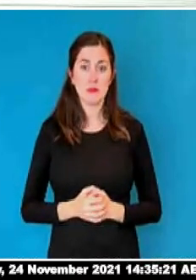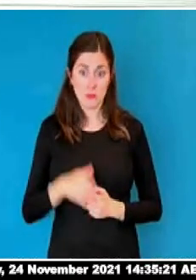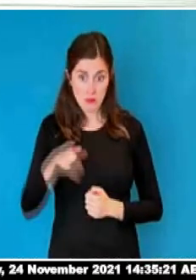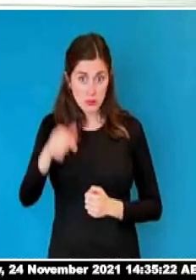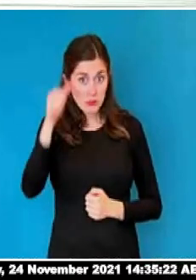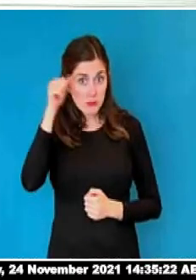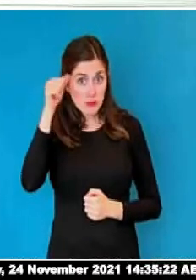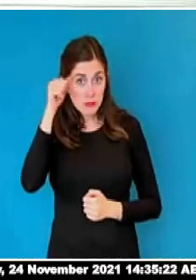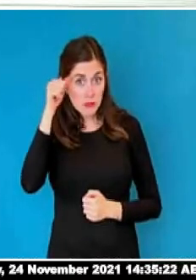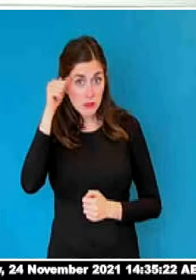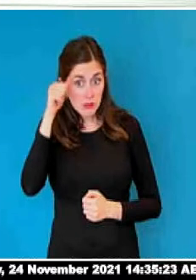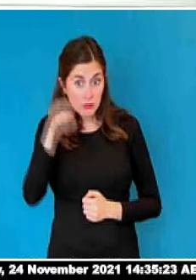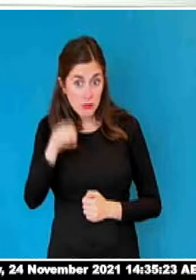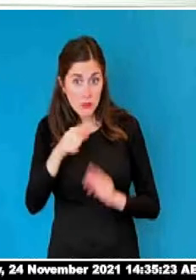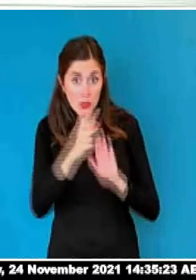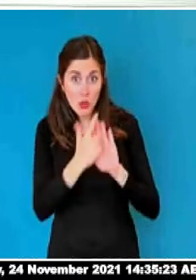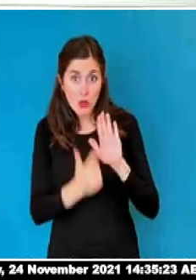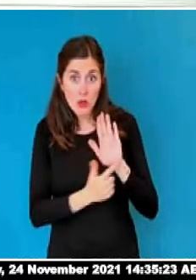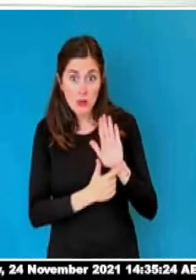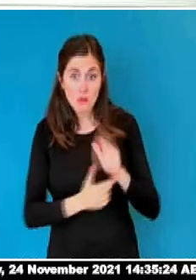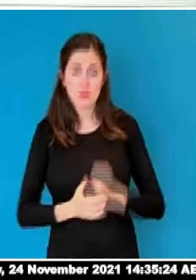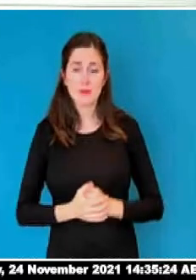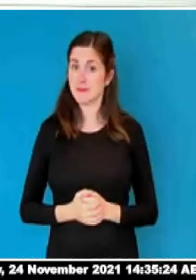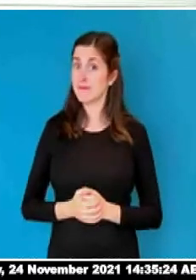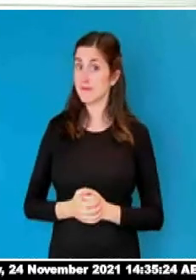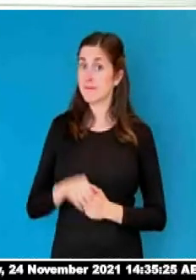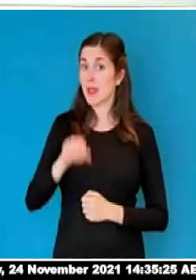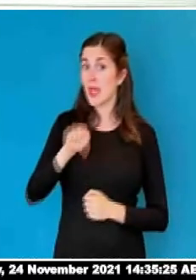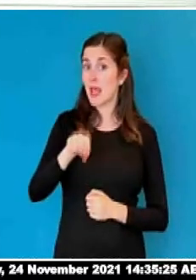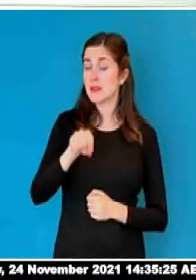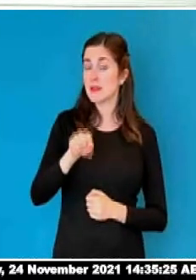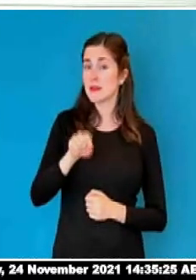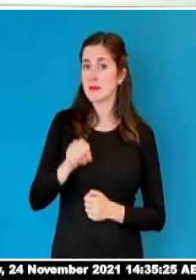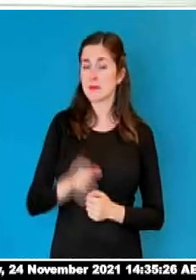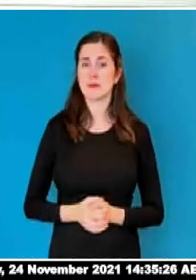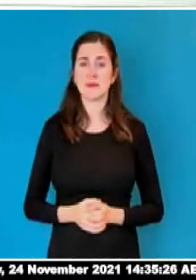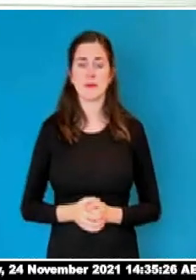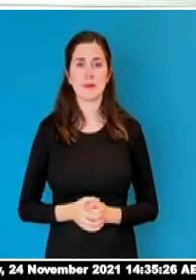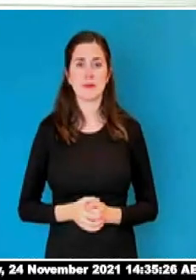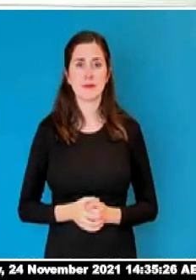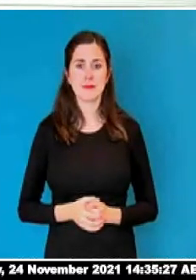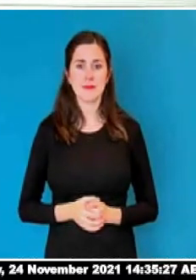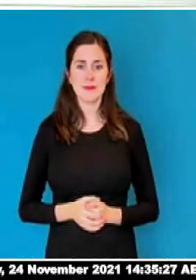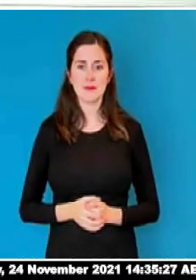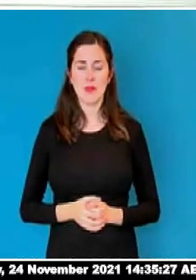Are you aware of that code? MS BAXTER: Yes, I am. I'm not overly familiar with it.